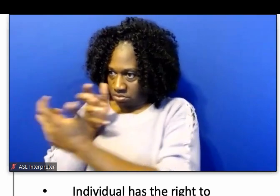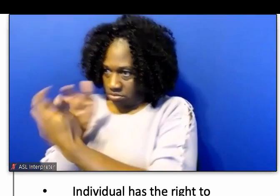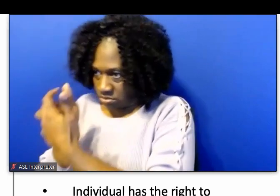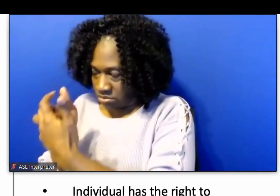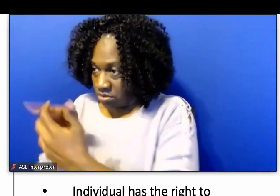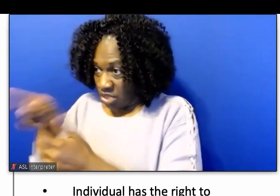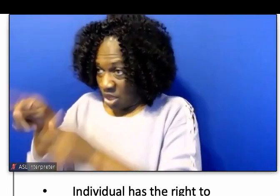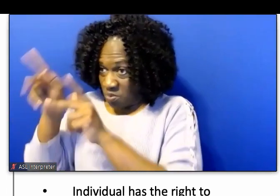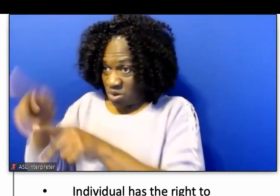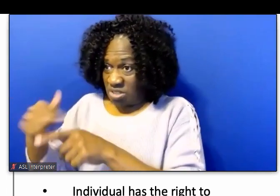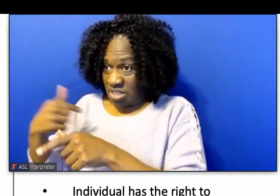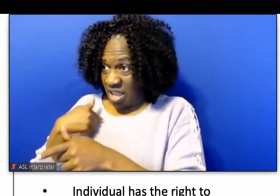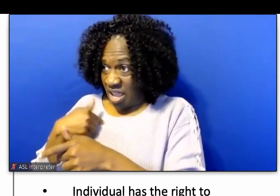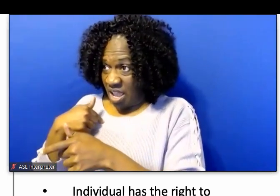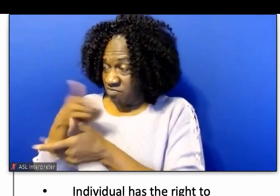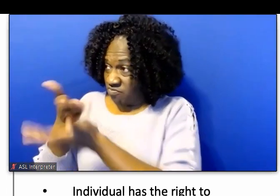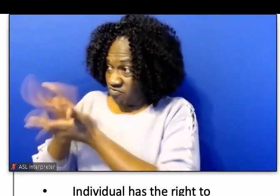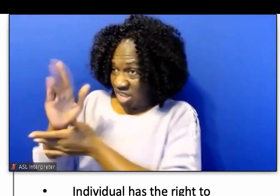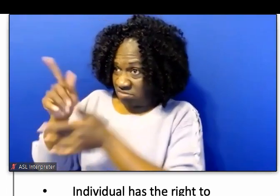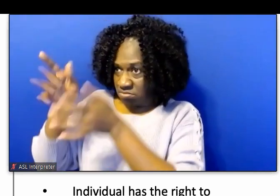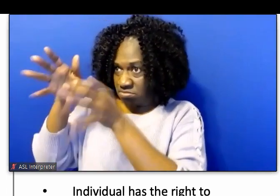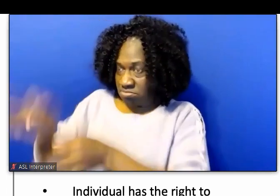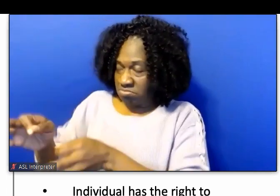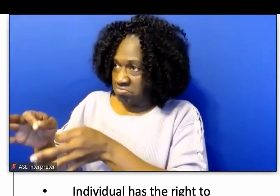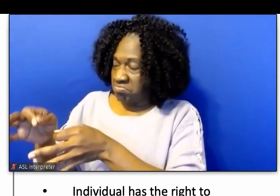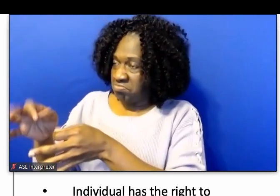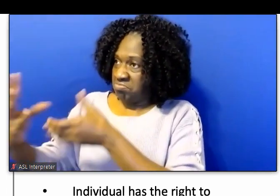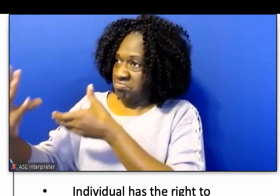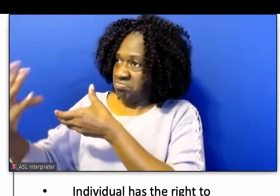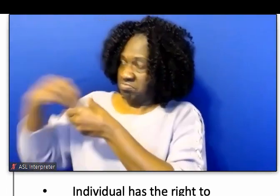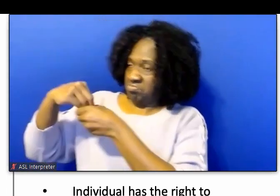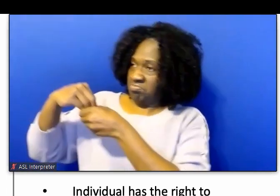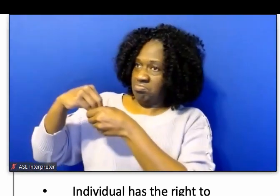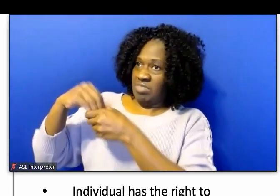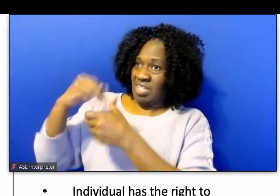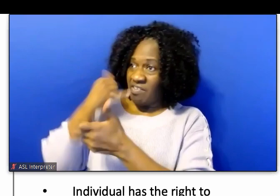and make decisions that goes back to if you're going to work with disability